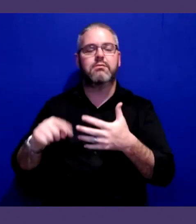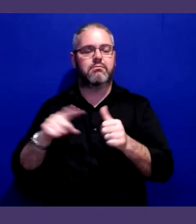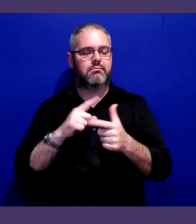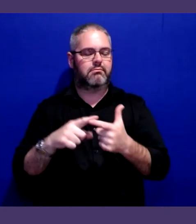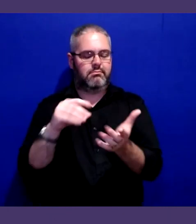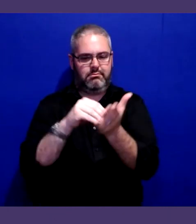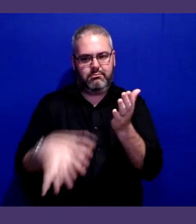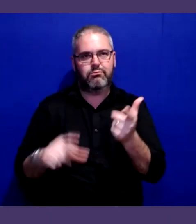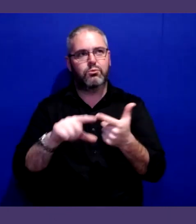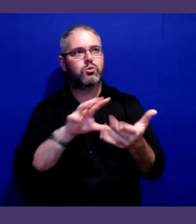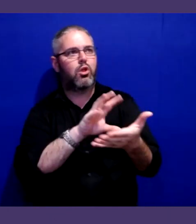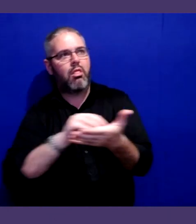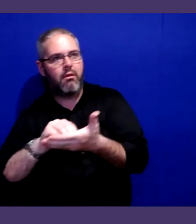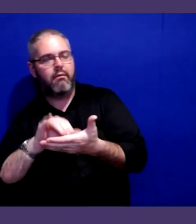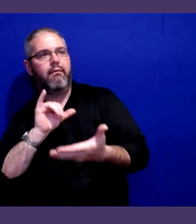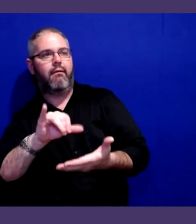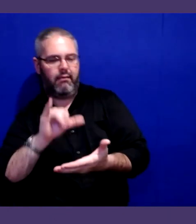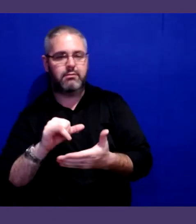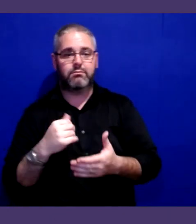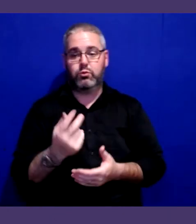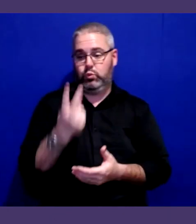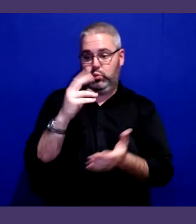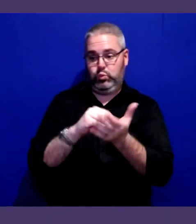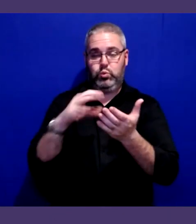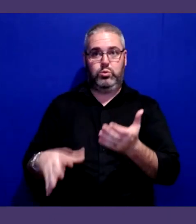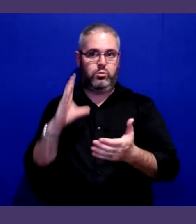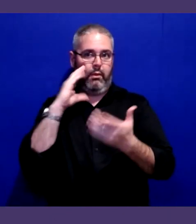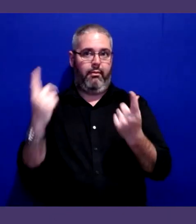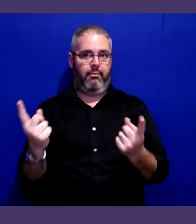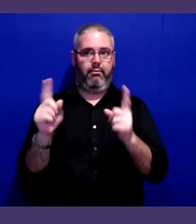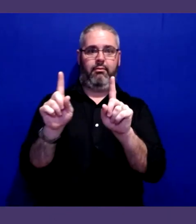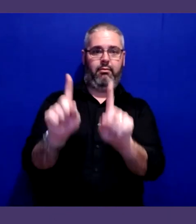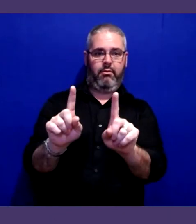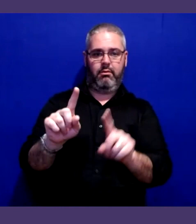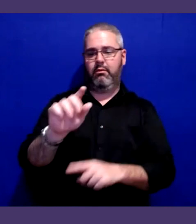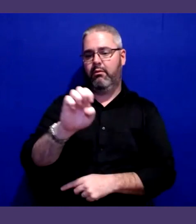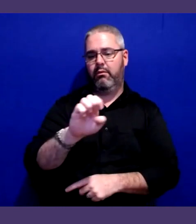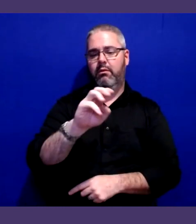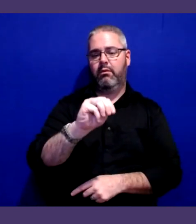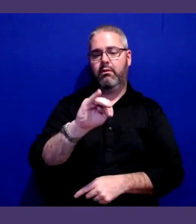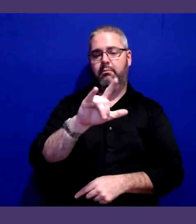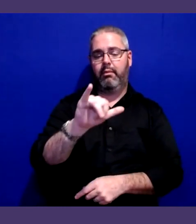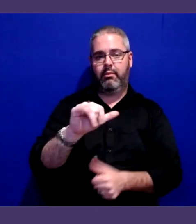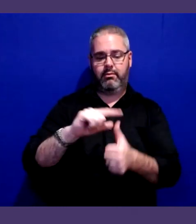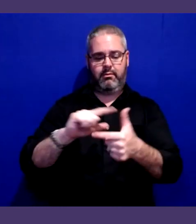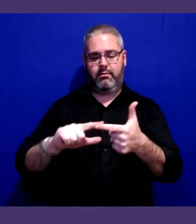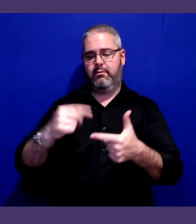You'll hear from two students in a moment, Emily and Hannah, who have worked with us both as